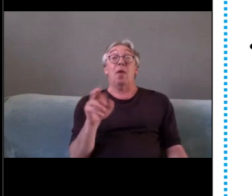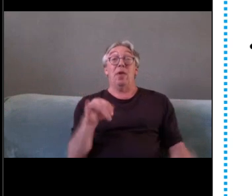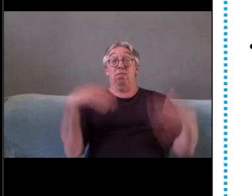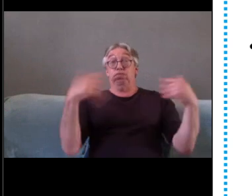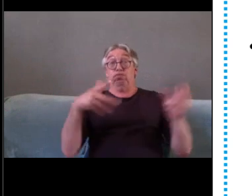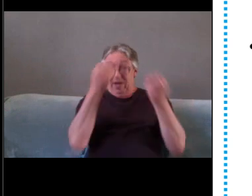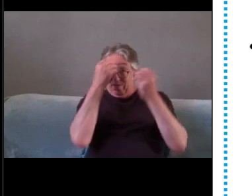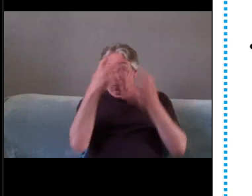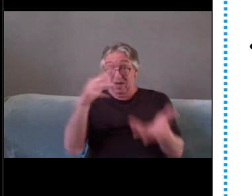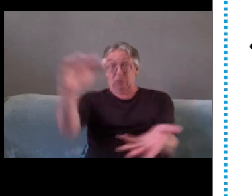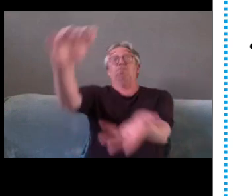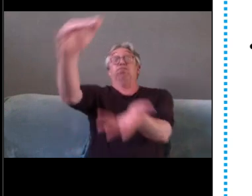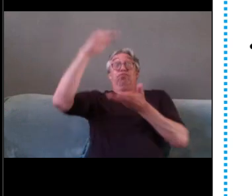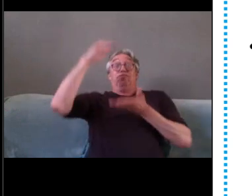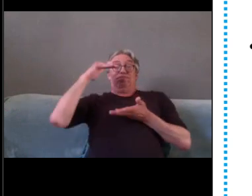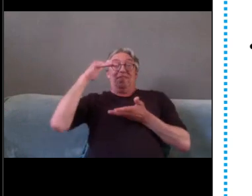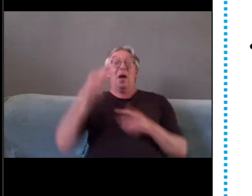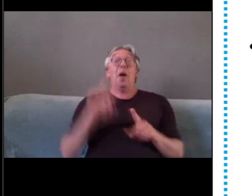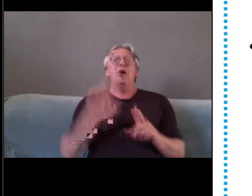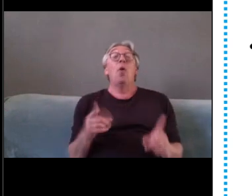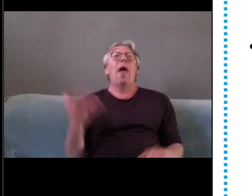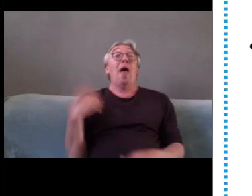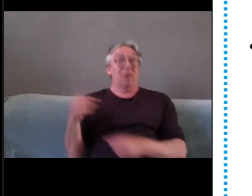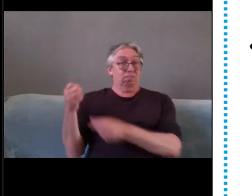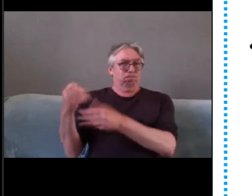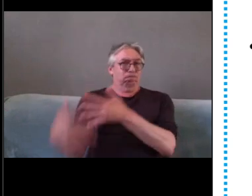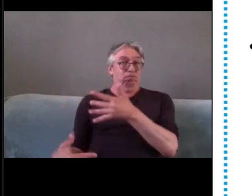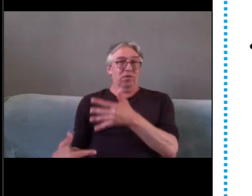We received quite a few really interesting questions.